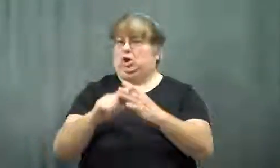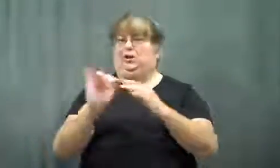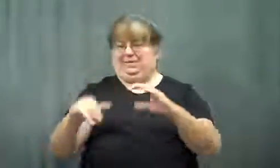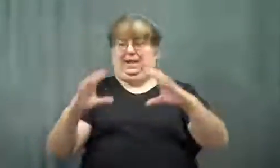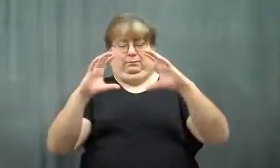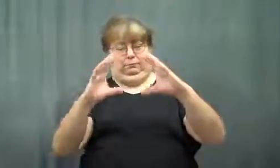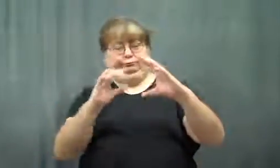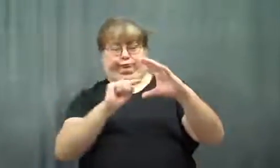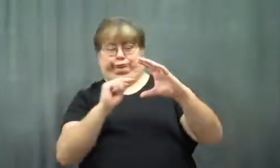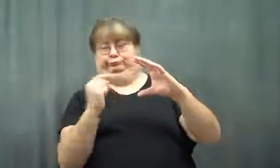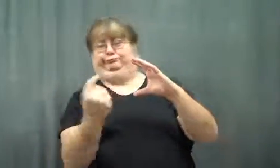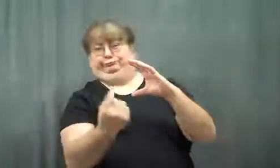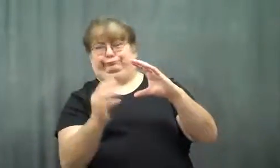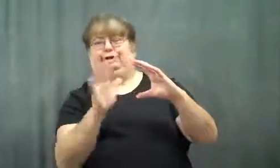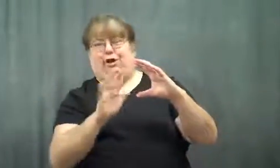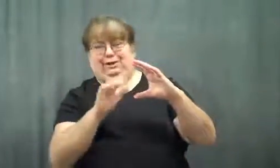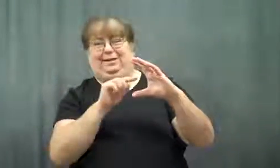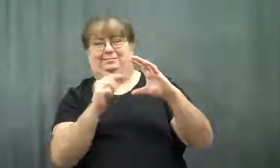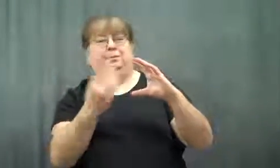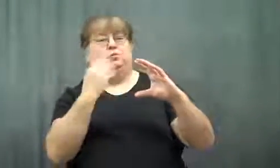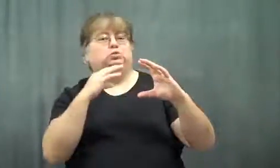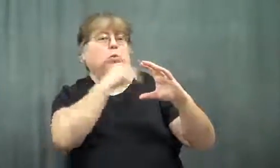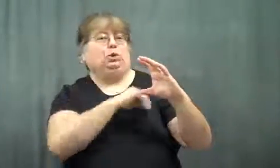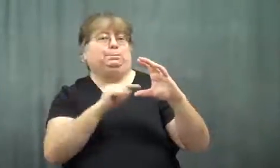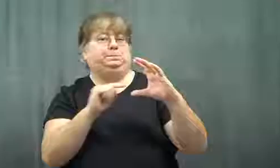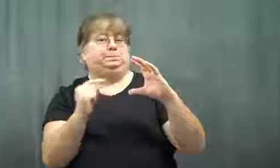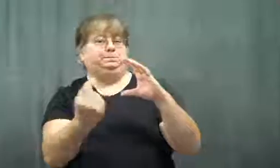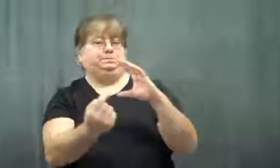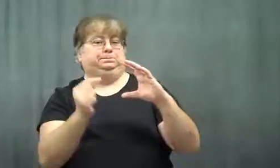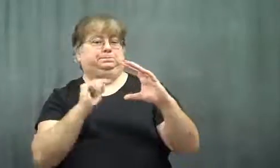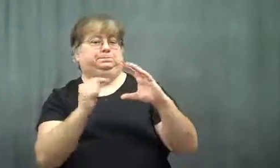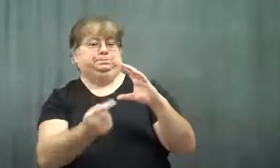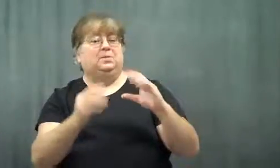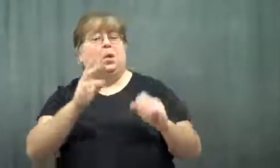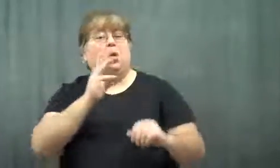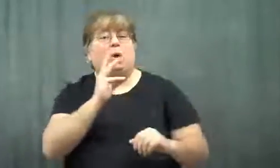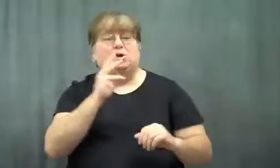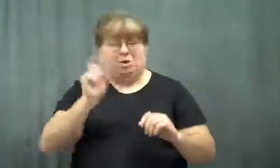They usually start in the area of the equator, because it is warm.